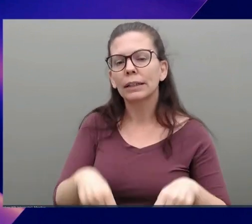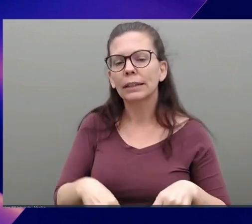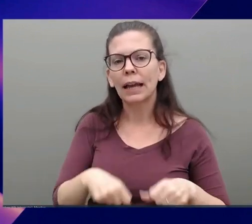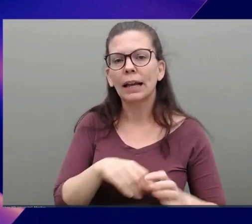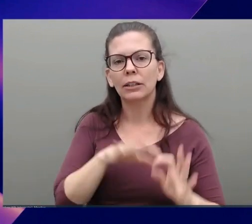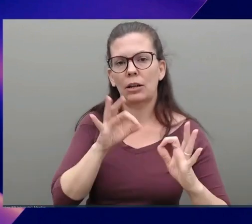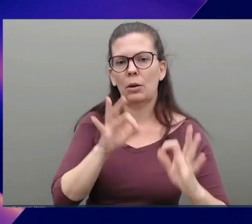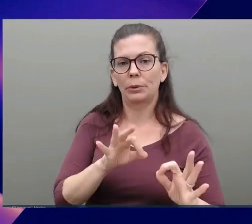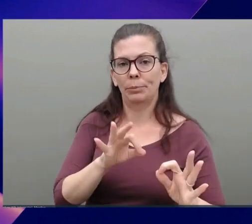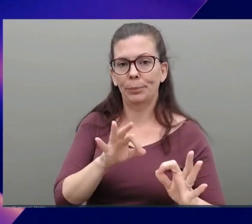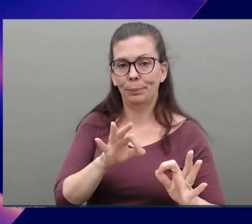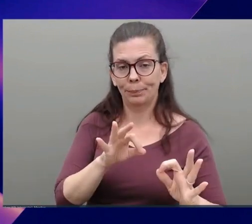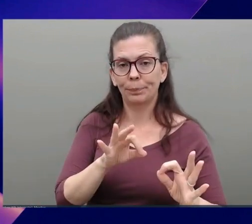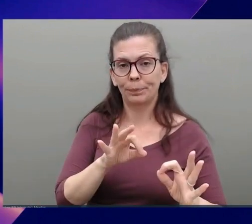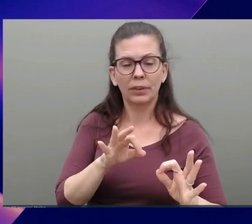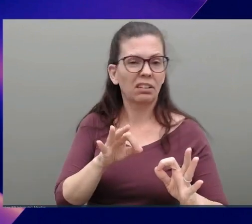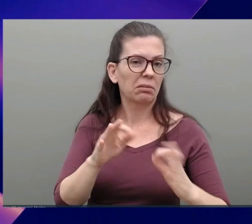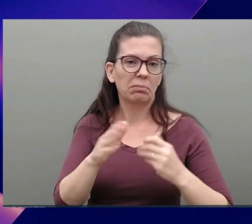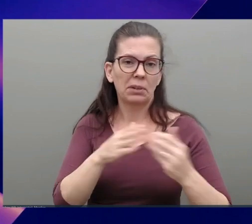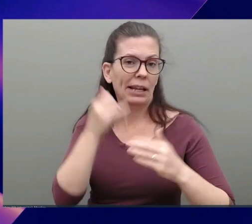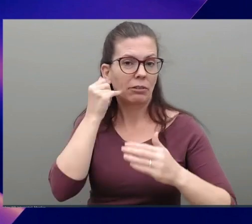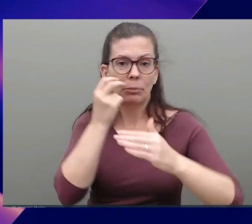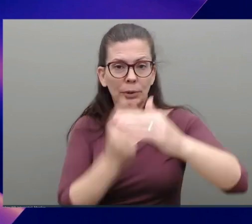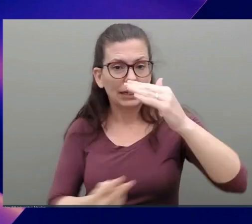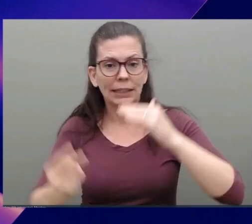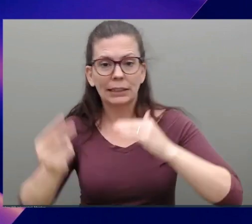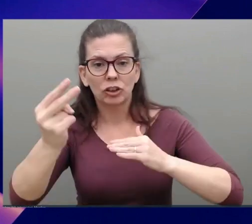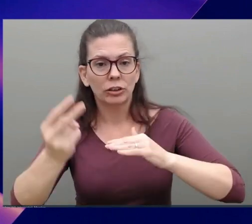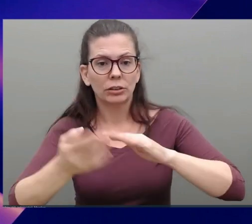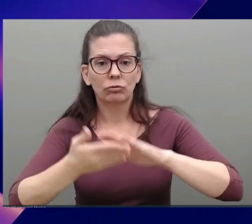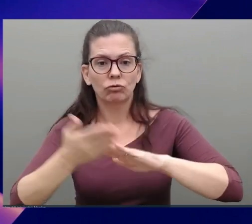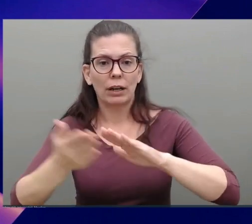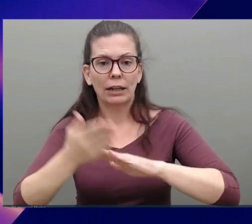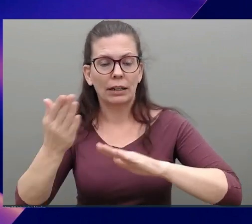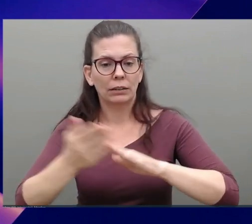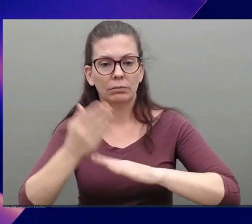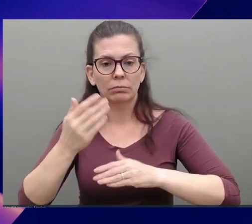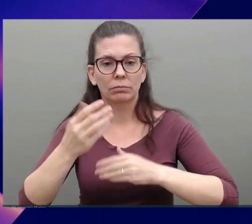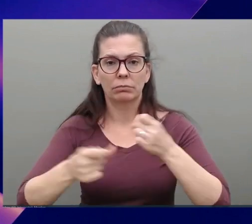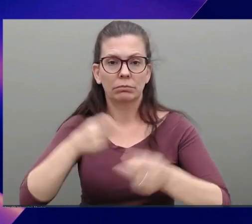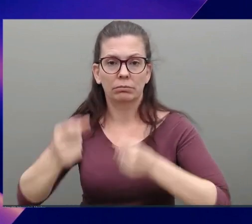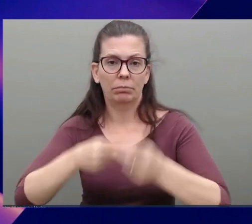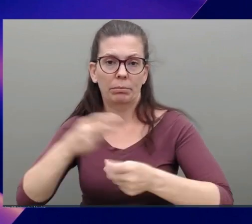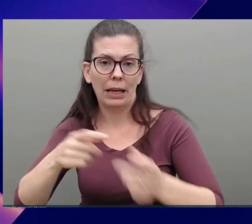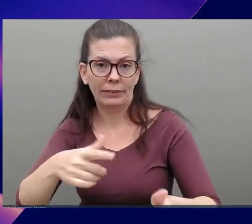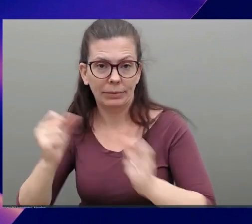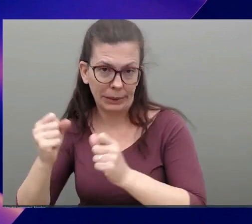even when prediction is running at live places. And you have to develop, you know,